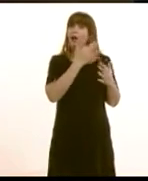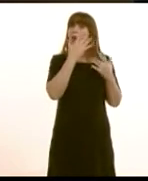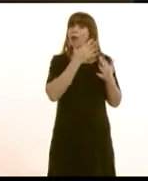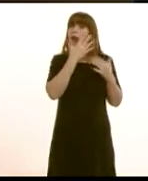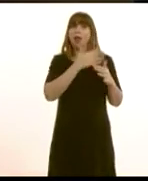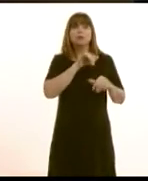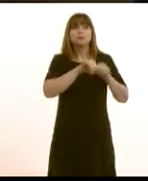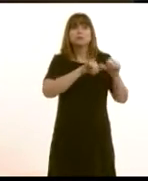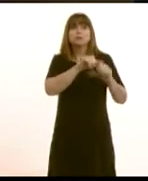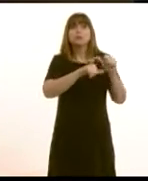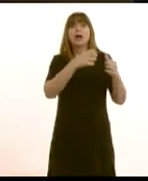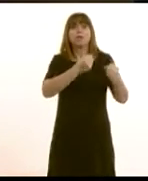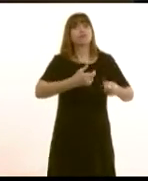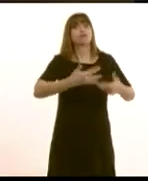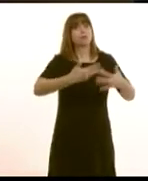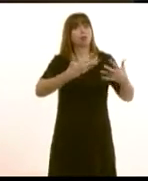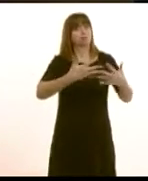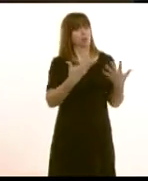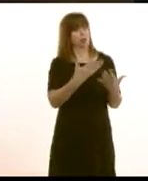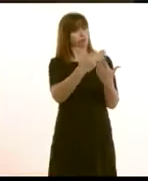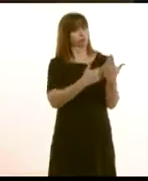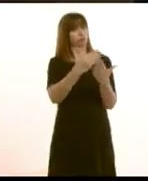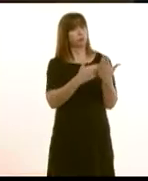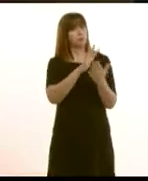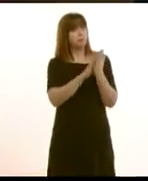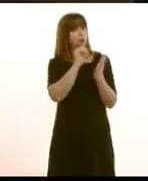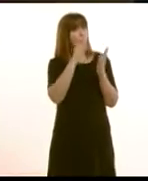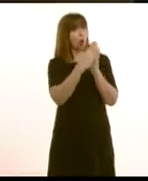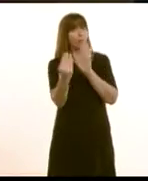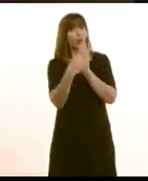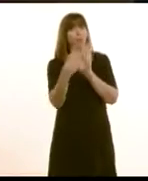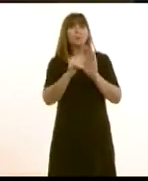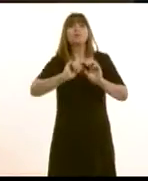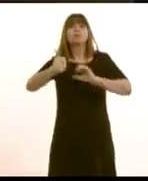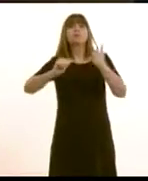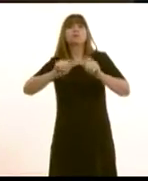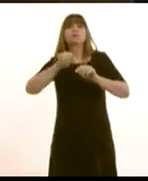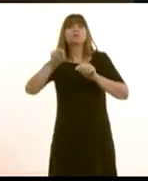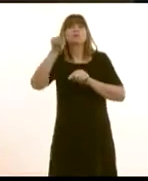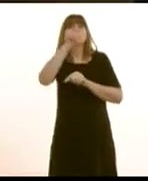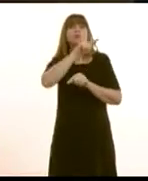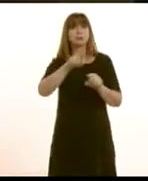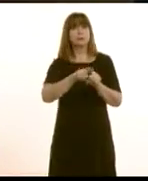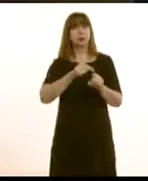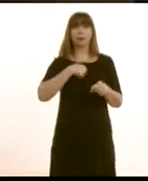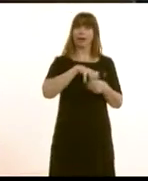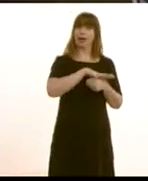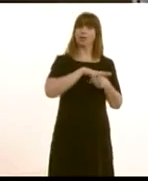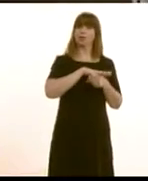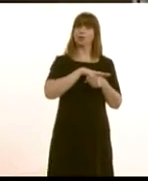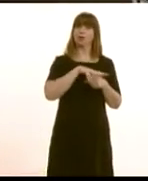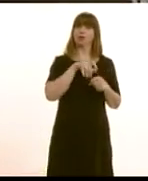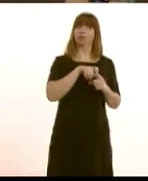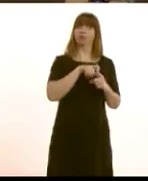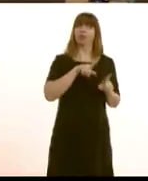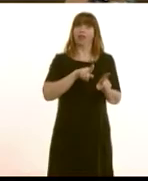does the Welsh Government intend to extend these schemes and support services, for example, for my constituents in Delyn, and across the rest of Wales?